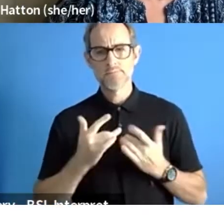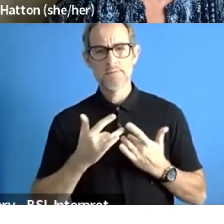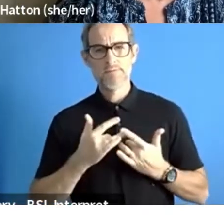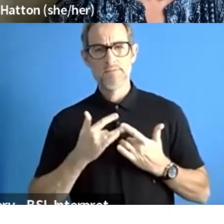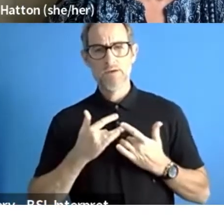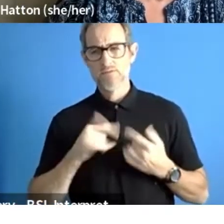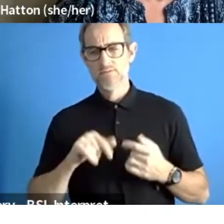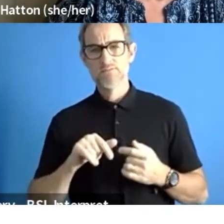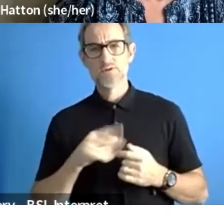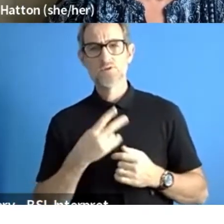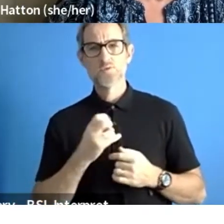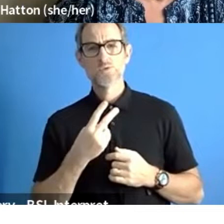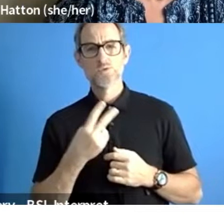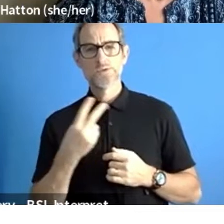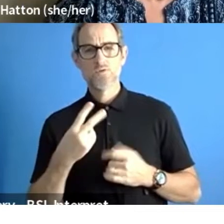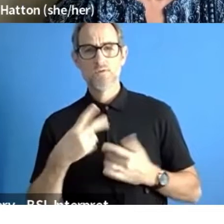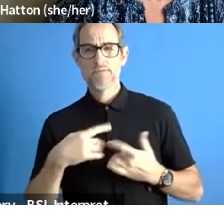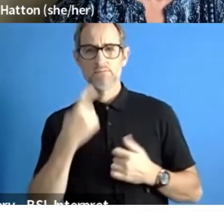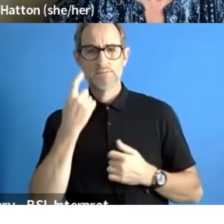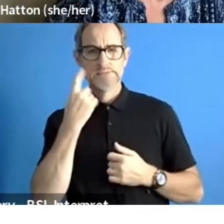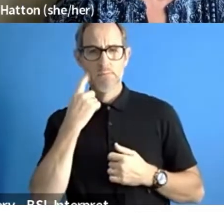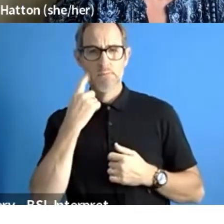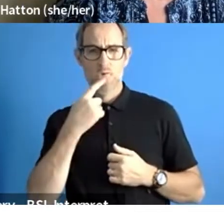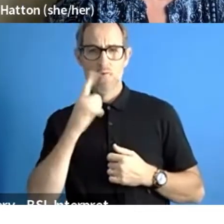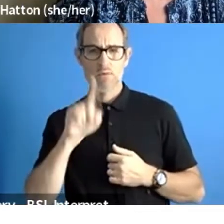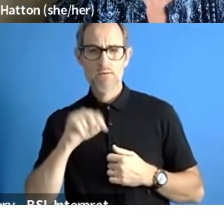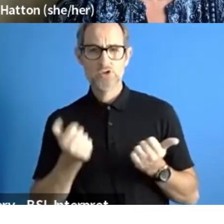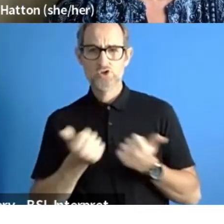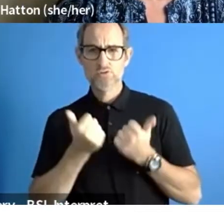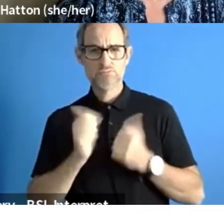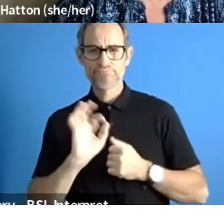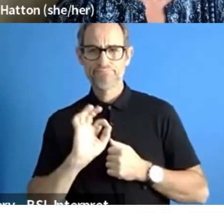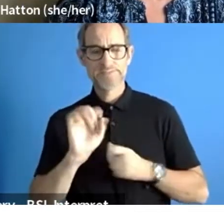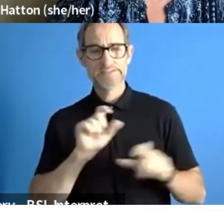quite simple and it really, really isn't so when we're looking for tech,